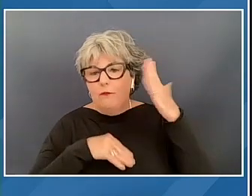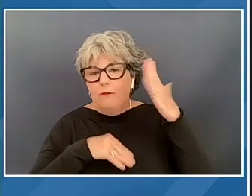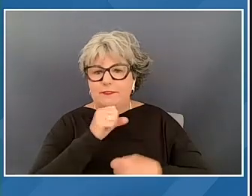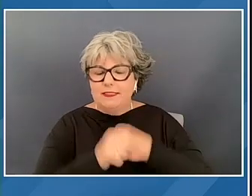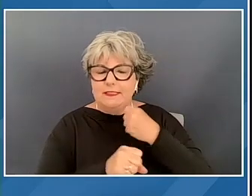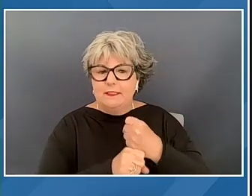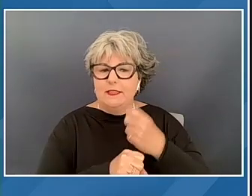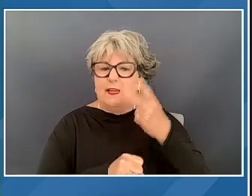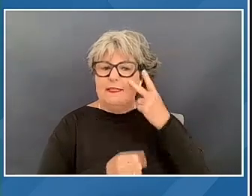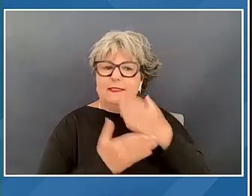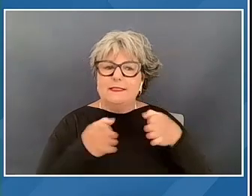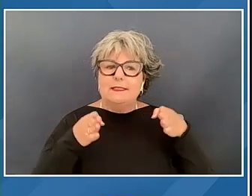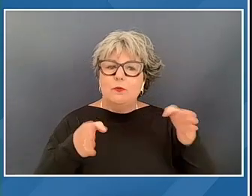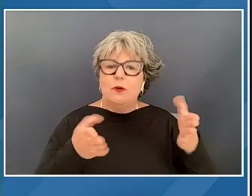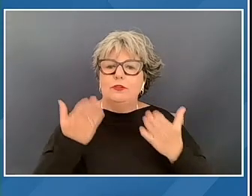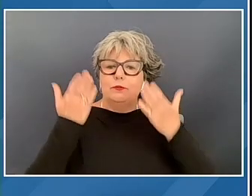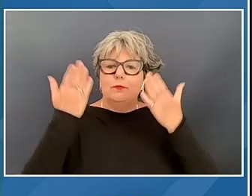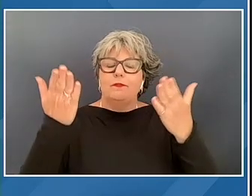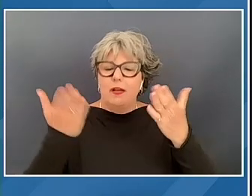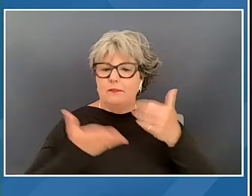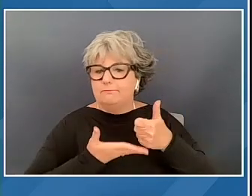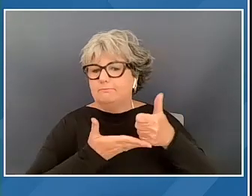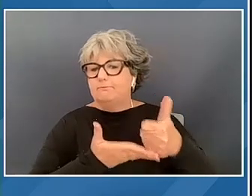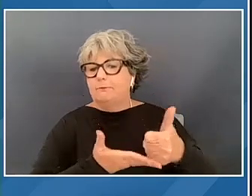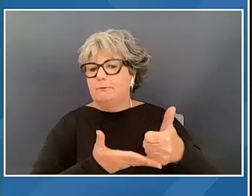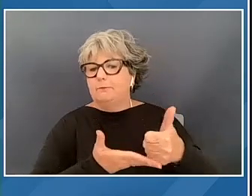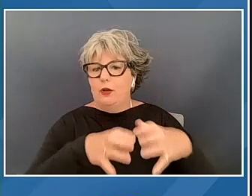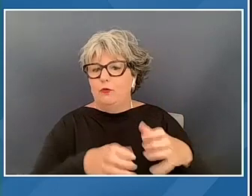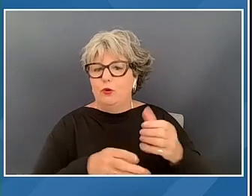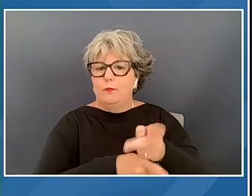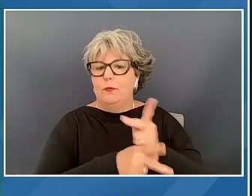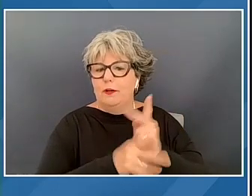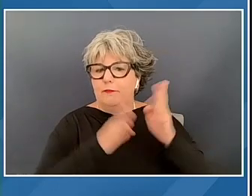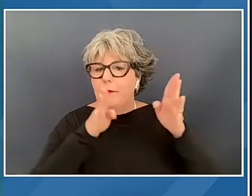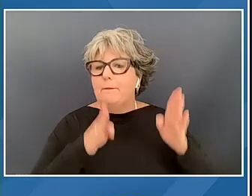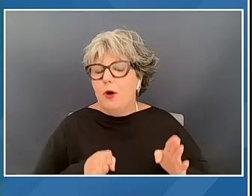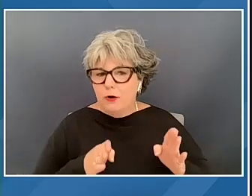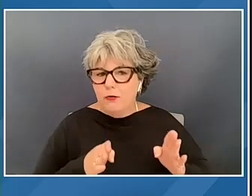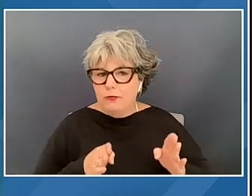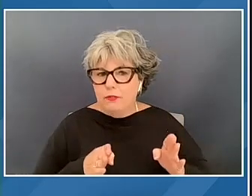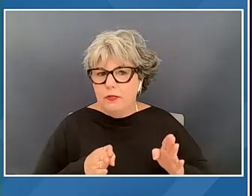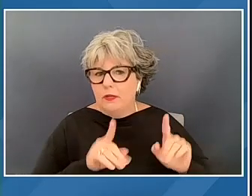way to provide relief to that group of borrowers who've attended four-year